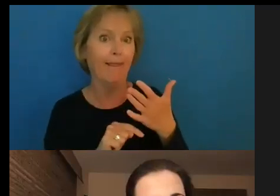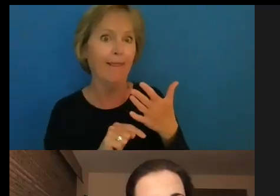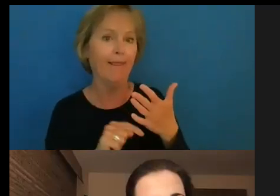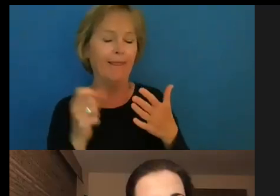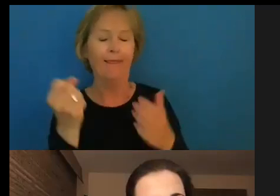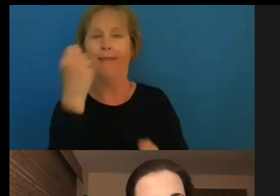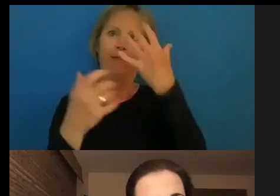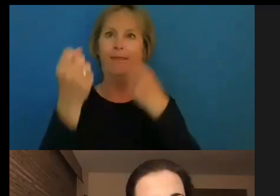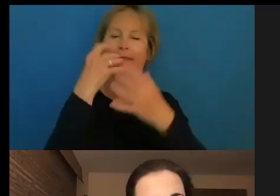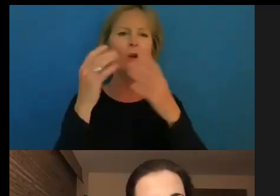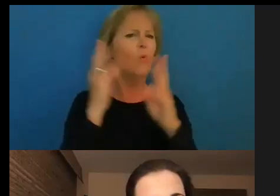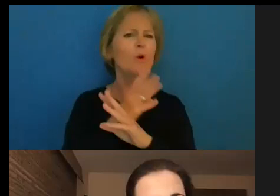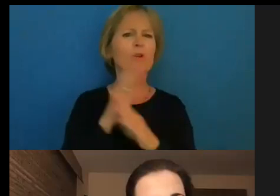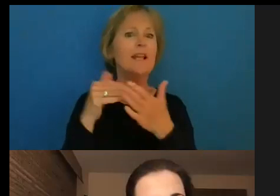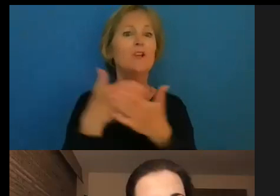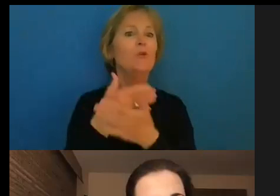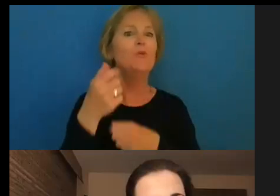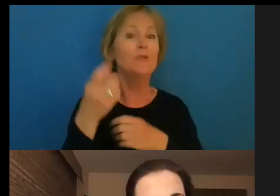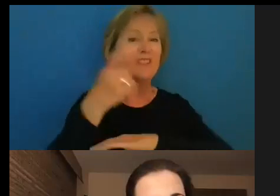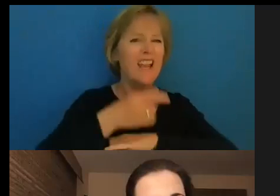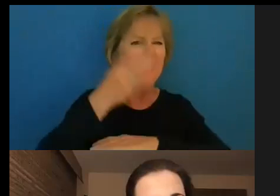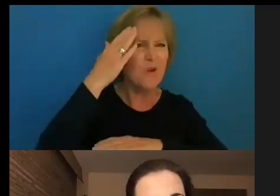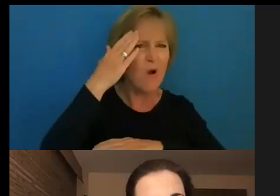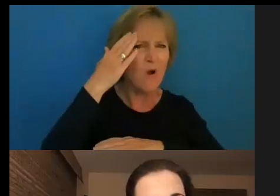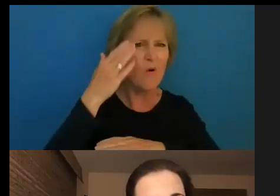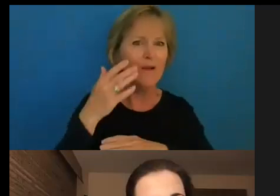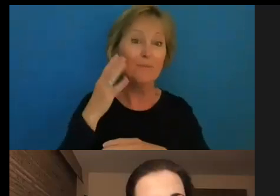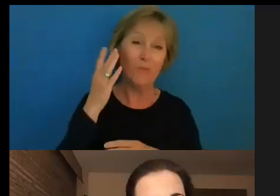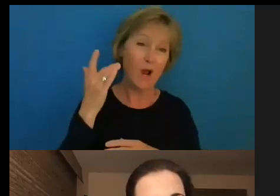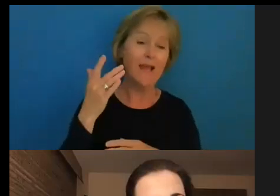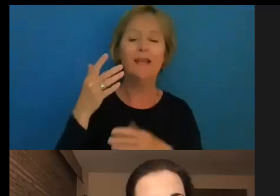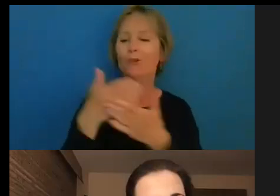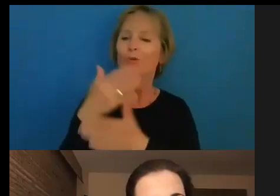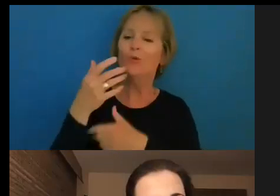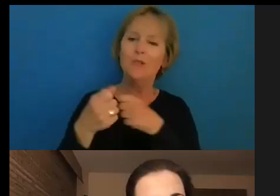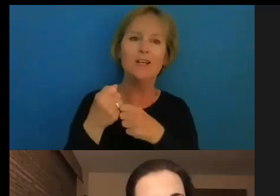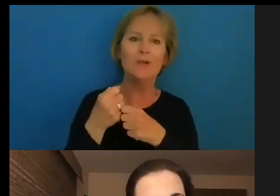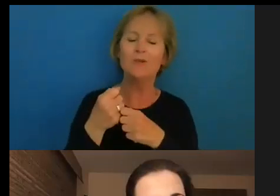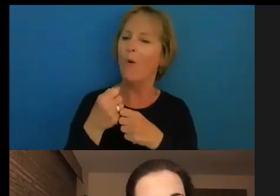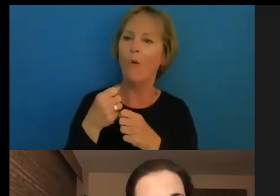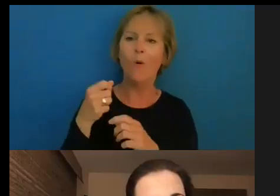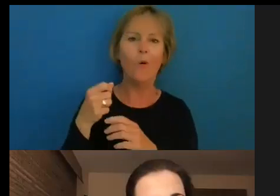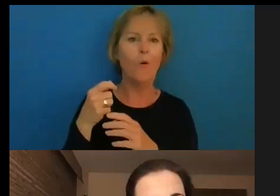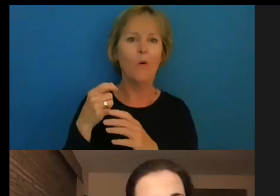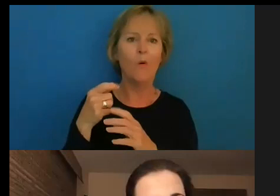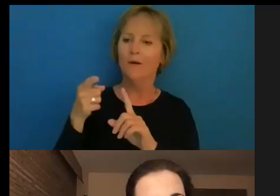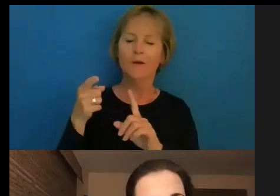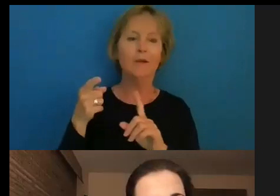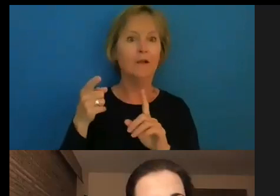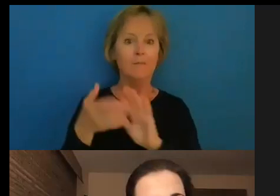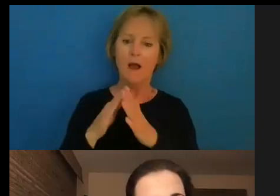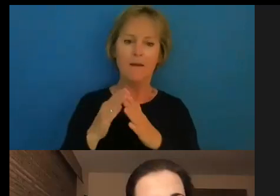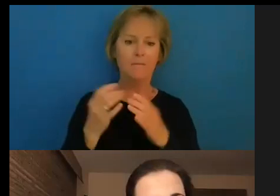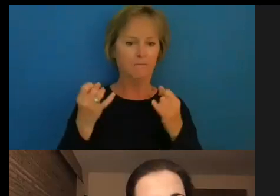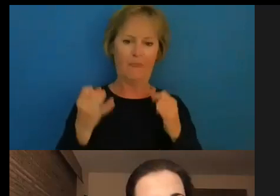It's like worse than New Year's Day right? Because New Year's is very prime for fitness messages or whatever